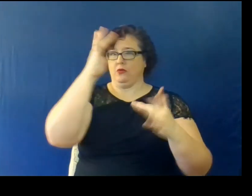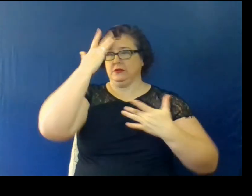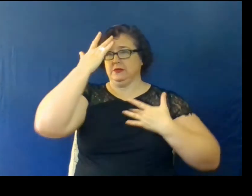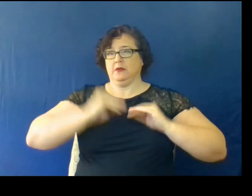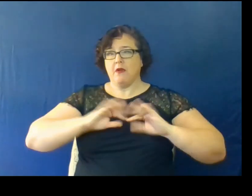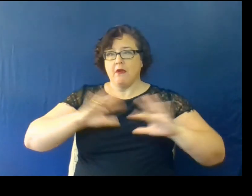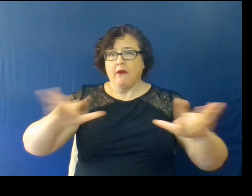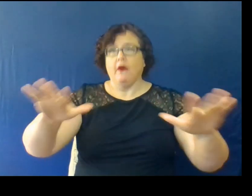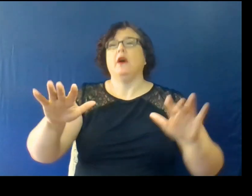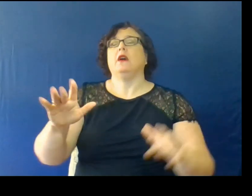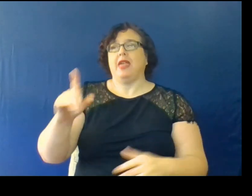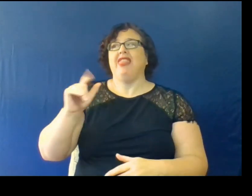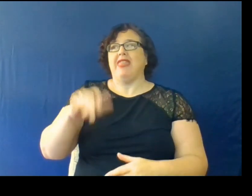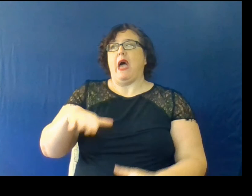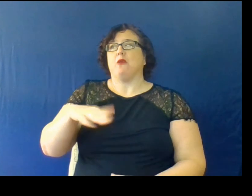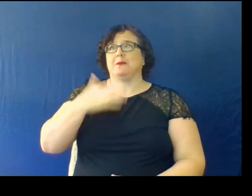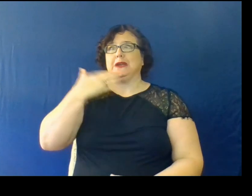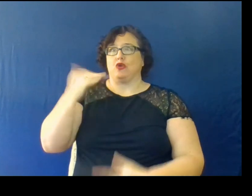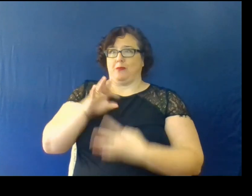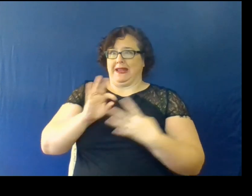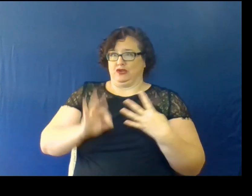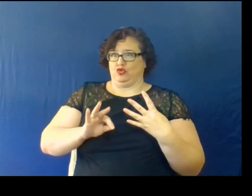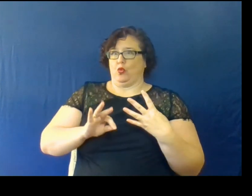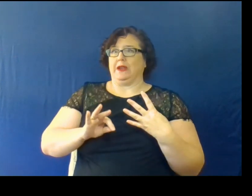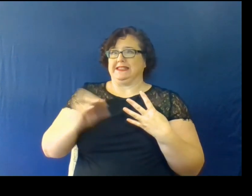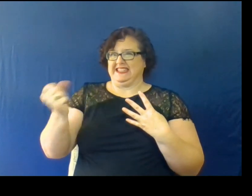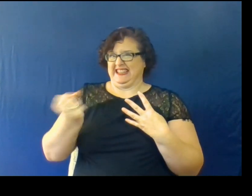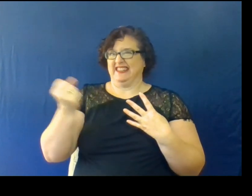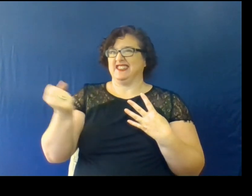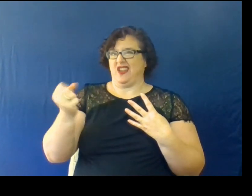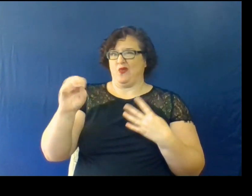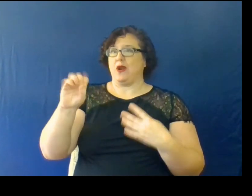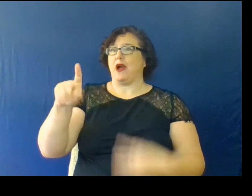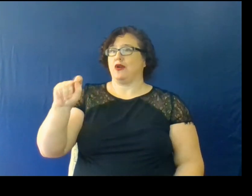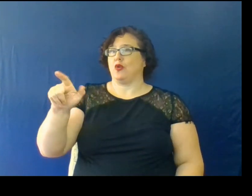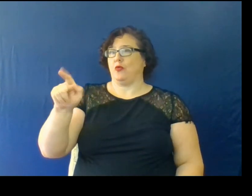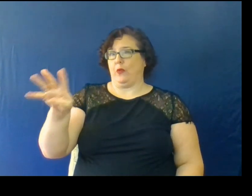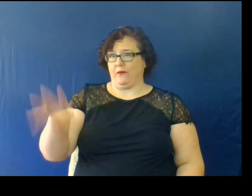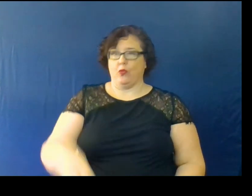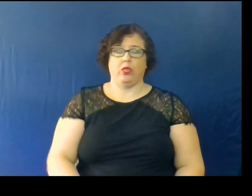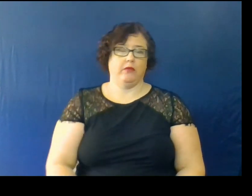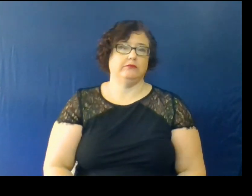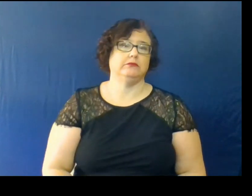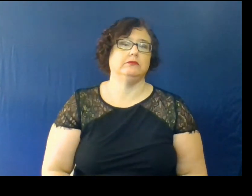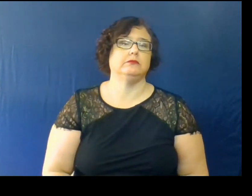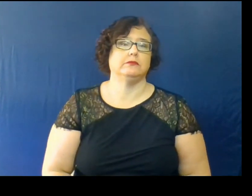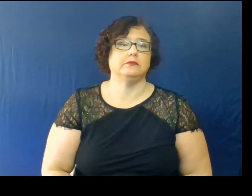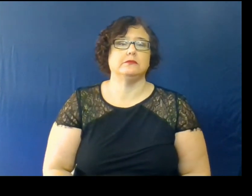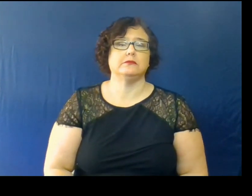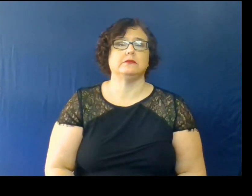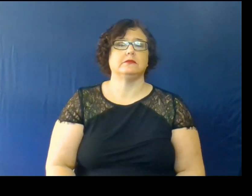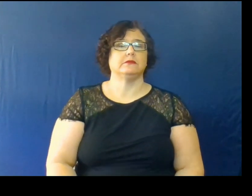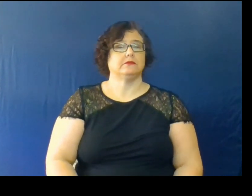lowest tide in terms of crowds at a polling place is that Saturday. So that's it like Saturday,